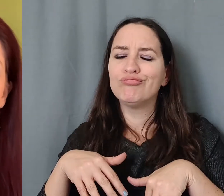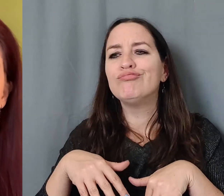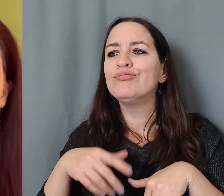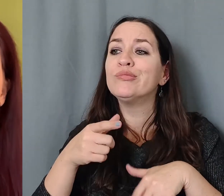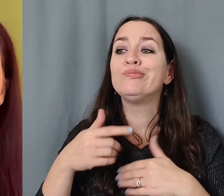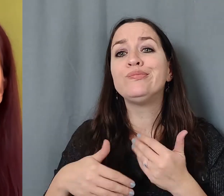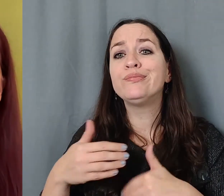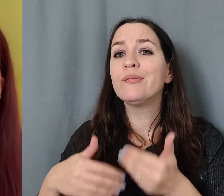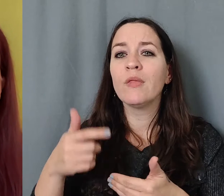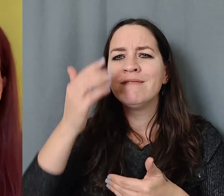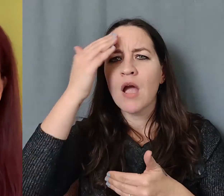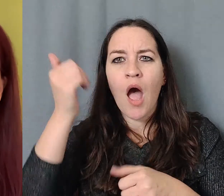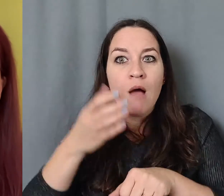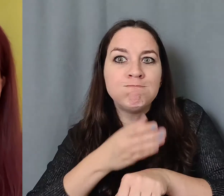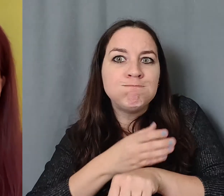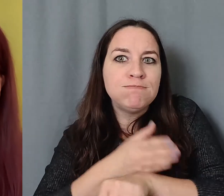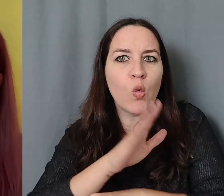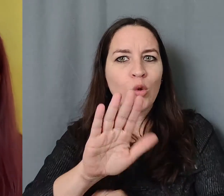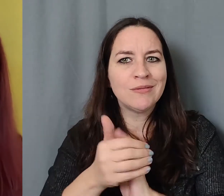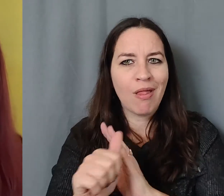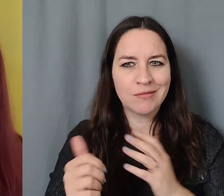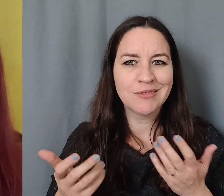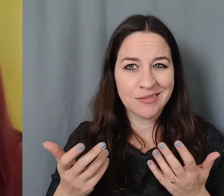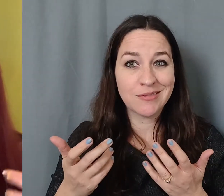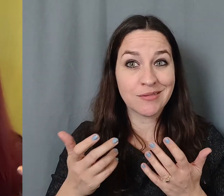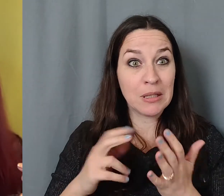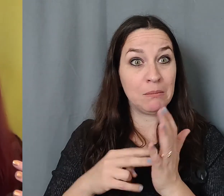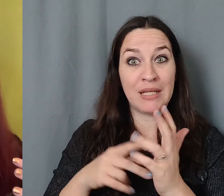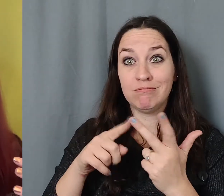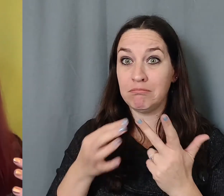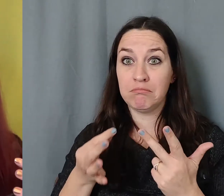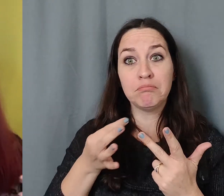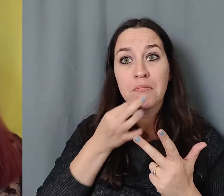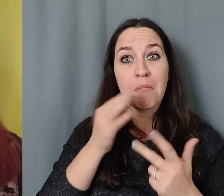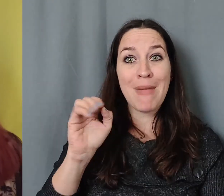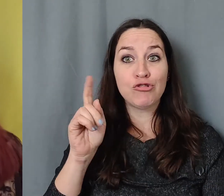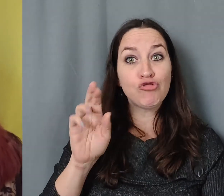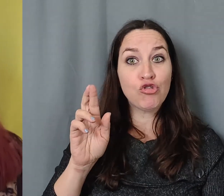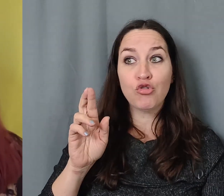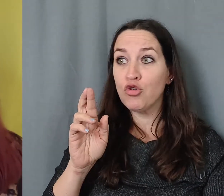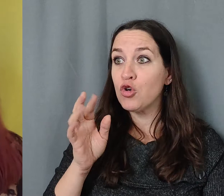improving your skills and kind of keep your skills sharp. And so you can consider yourself a master at something, but not actually be that